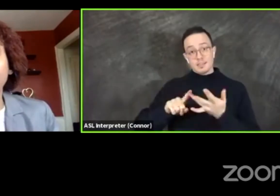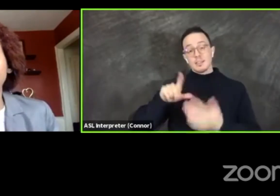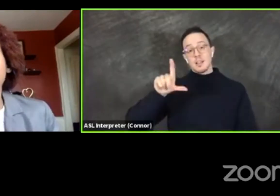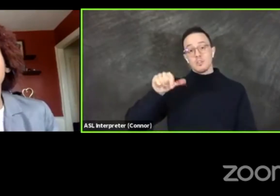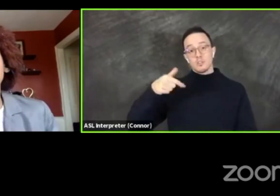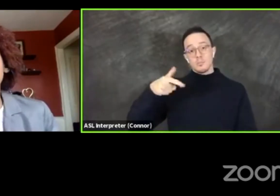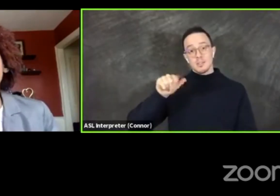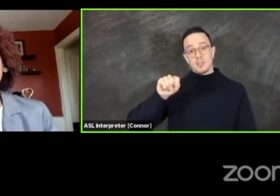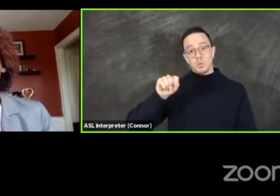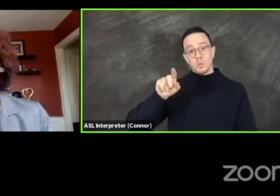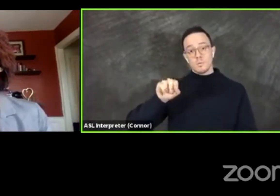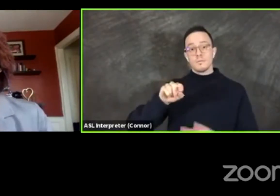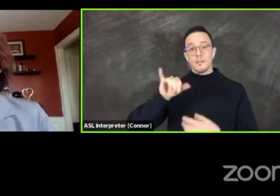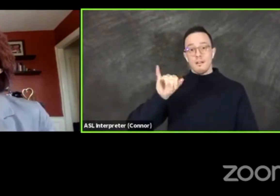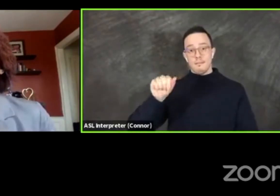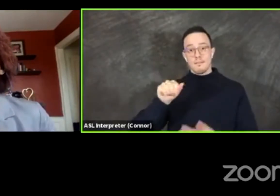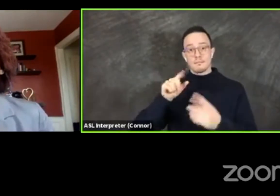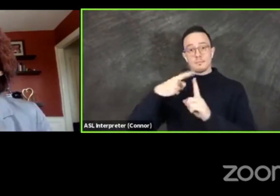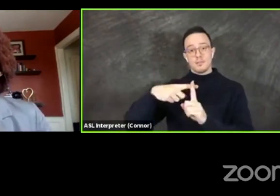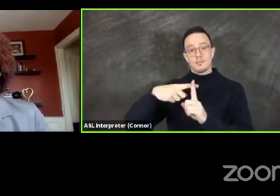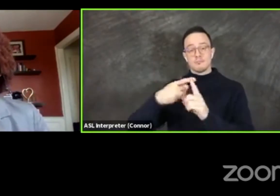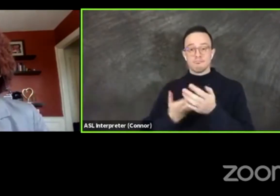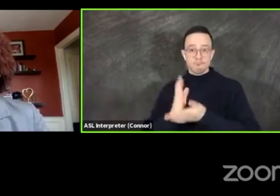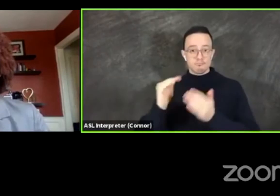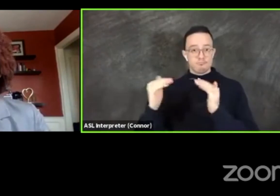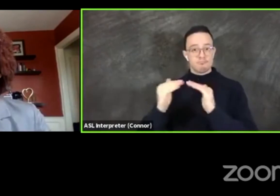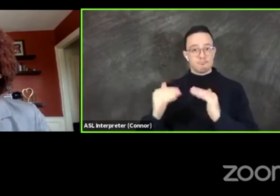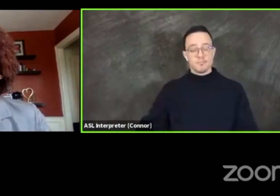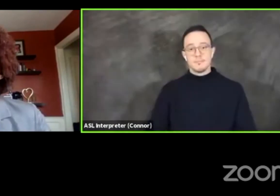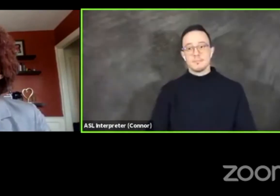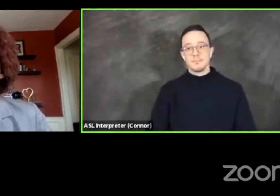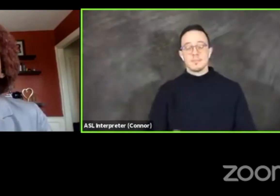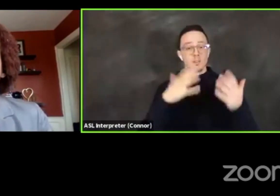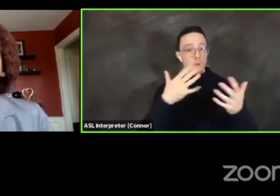ENSLAVED WORKERS, FREEDOM FIGHTERS AND CULTURAL LEADERS OF AFRICAN ANCESTRY WHO WERE